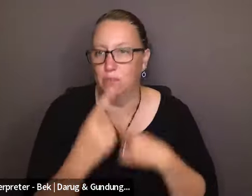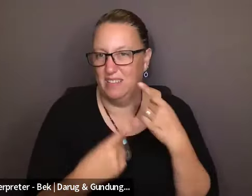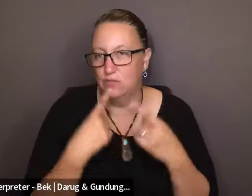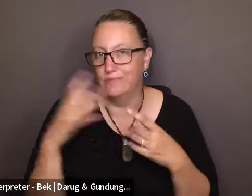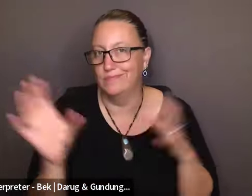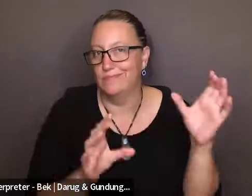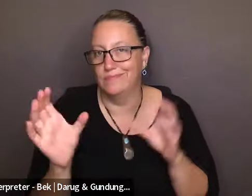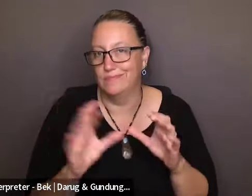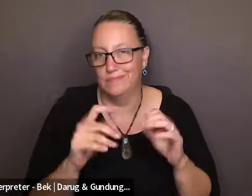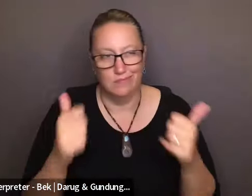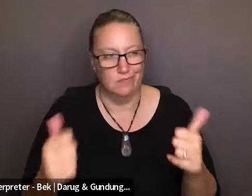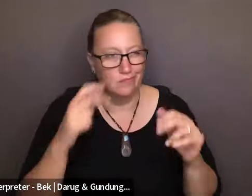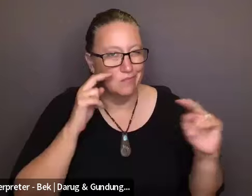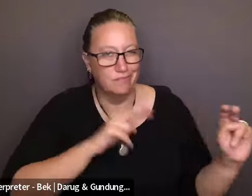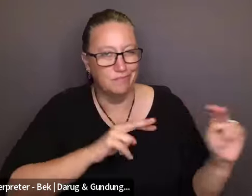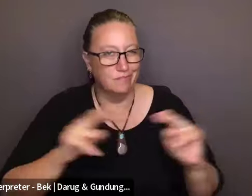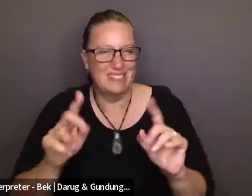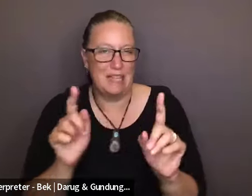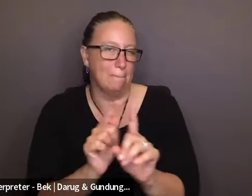time to answer them today that 's okay, we will update our